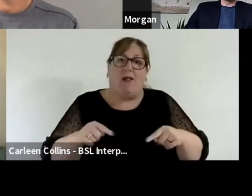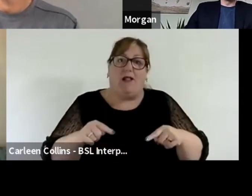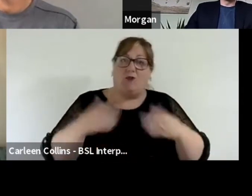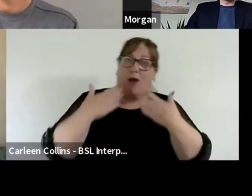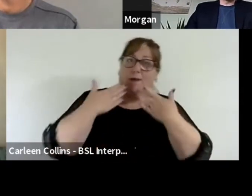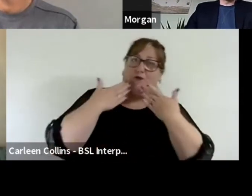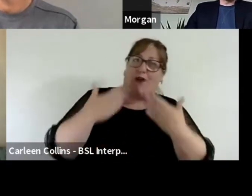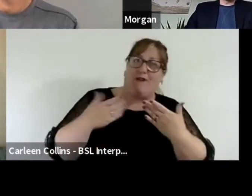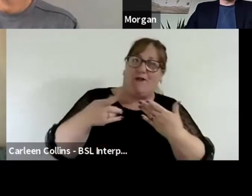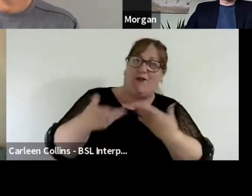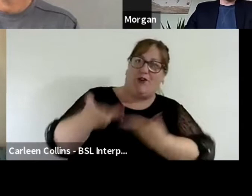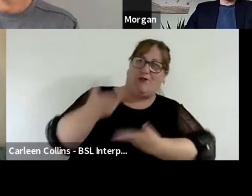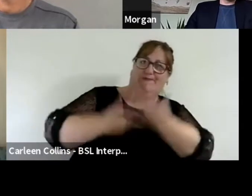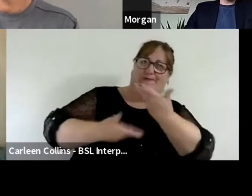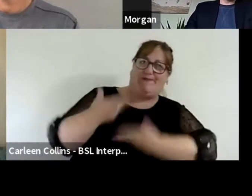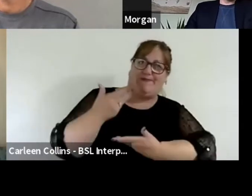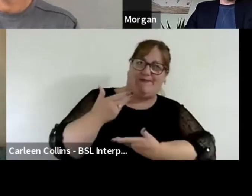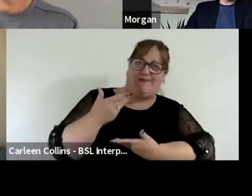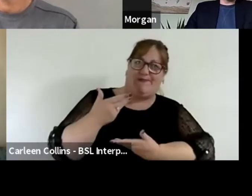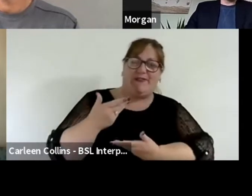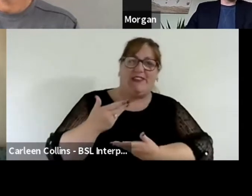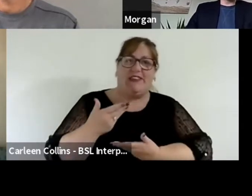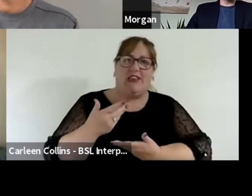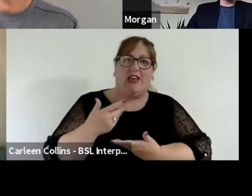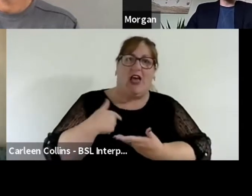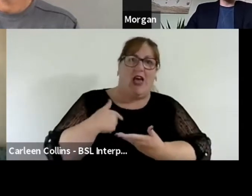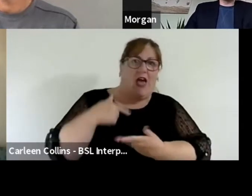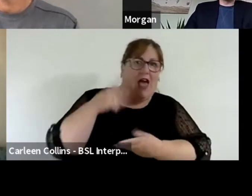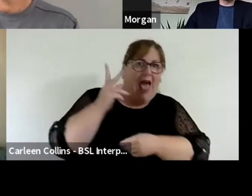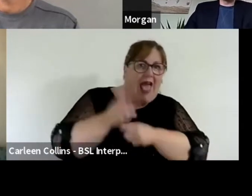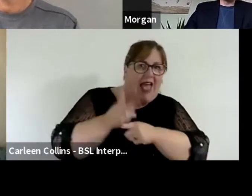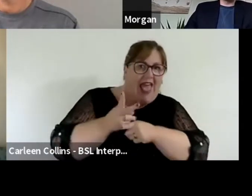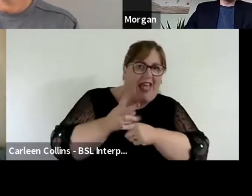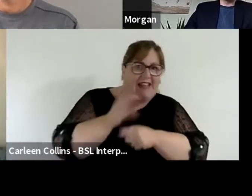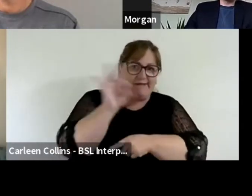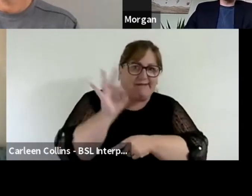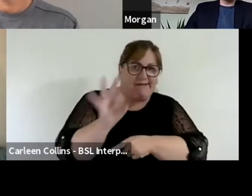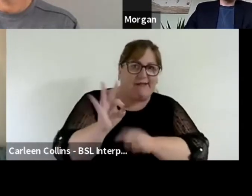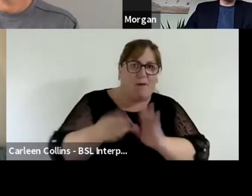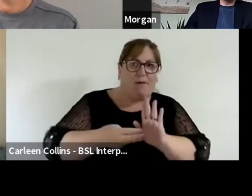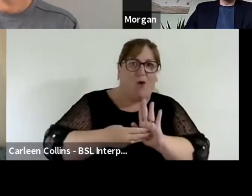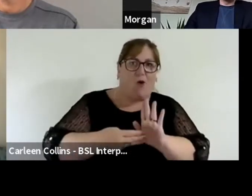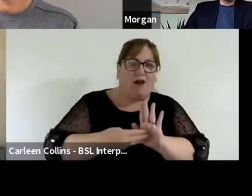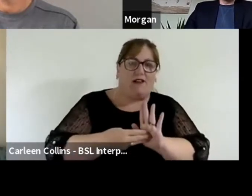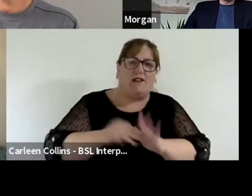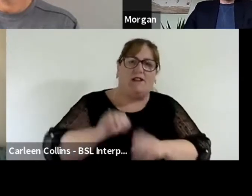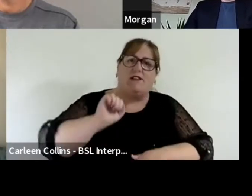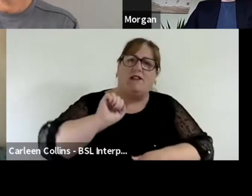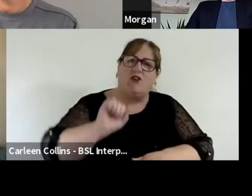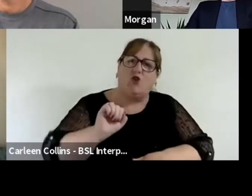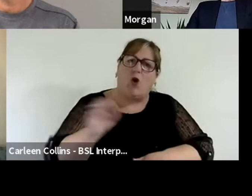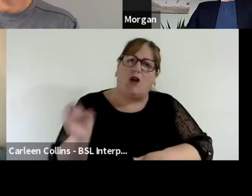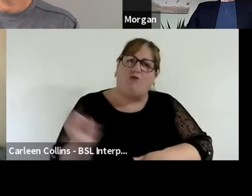I was looking at that this morning, there's such a wide variety of opportunities that are available. So I really do appreciate you sharing that with us.